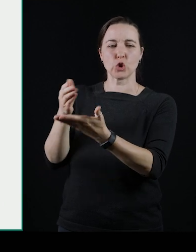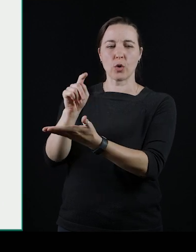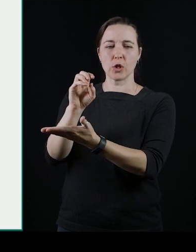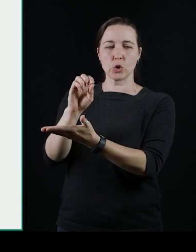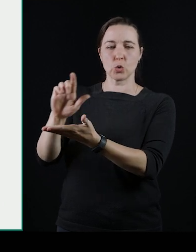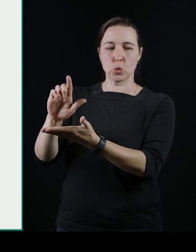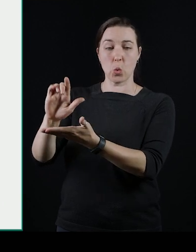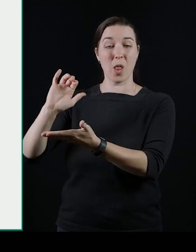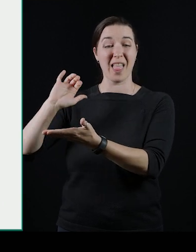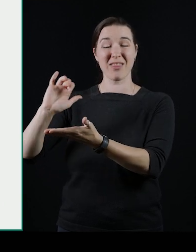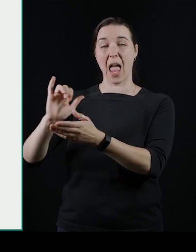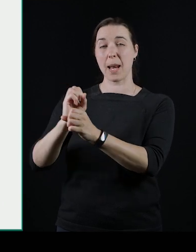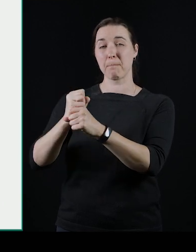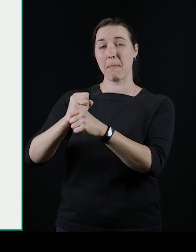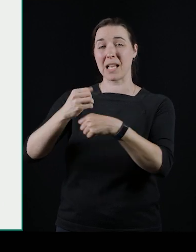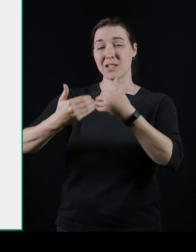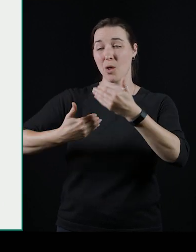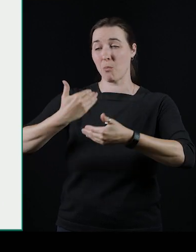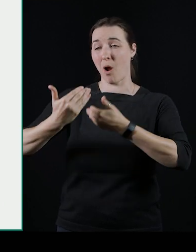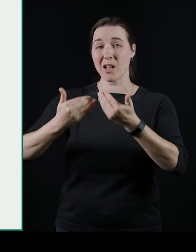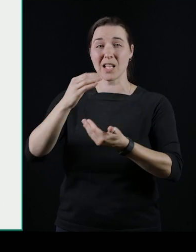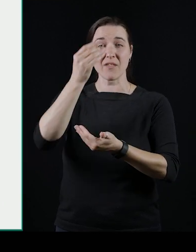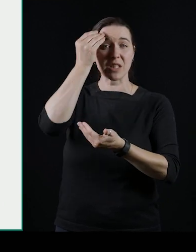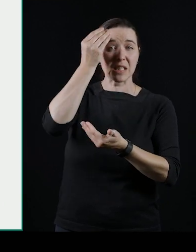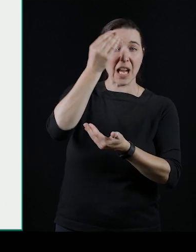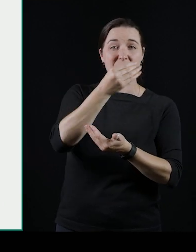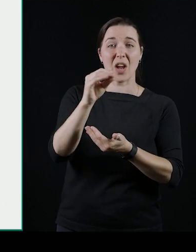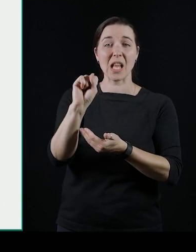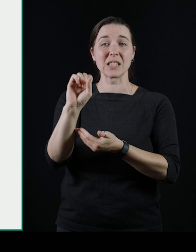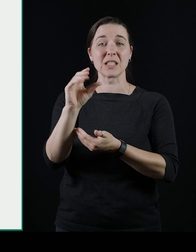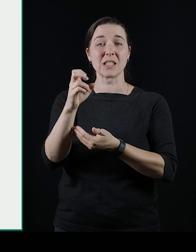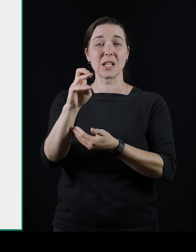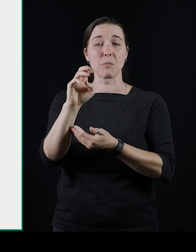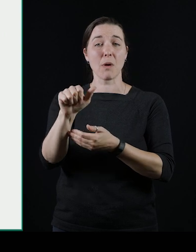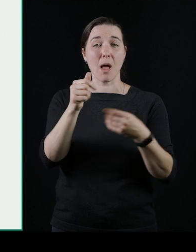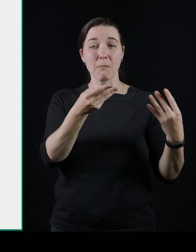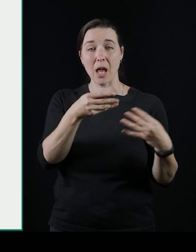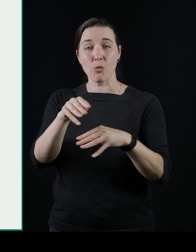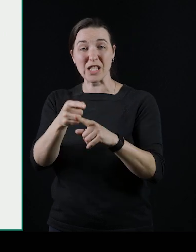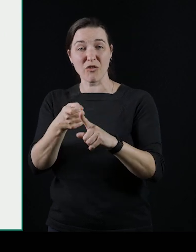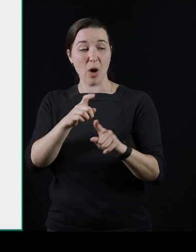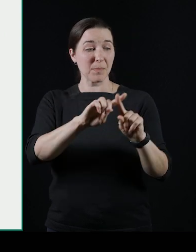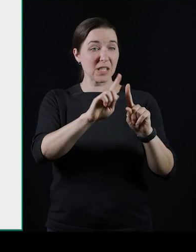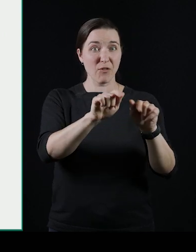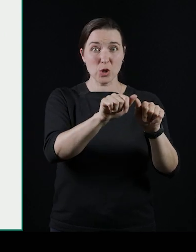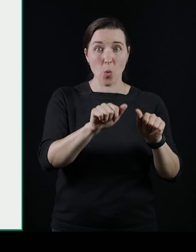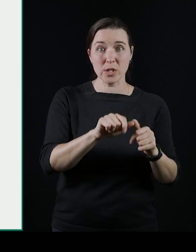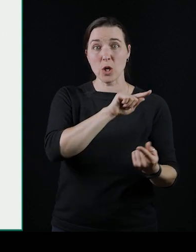This tool simplifies the process of data and schema migration from different sources to Azure.